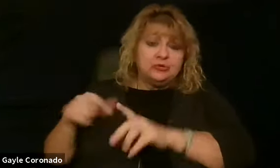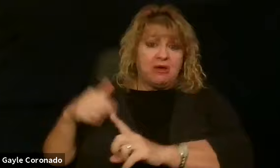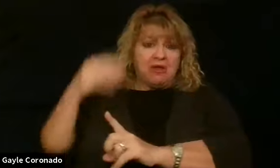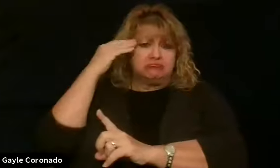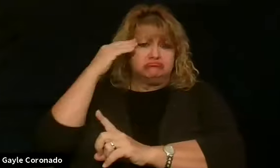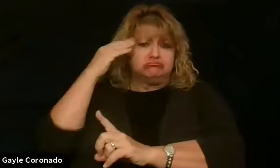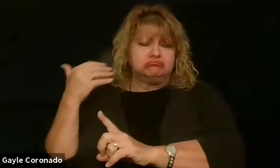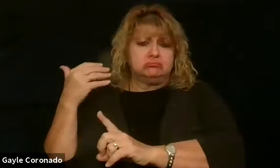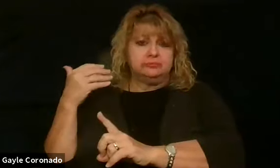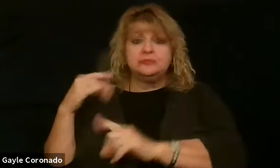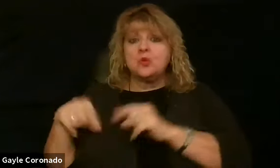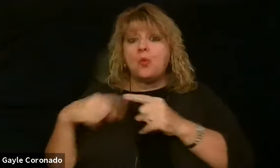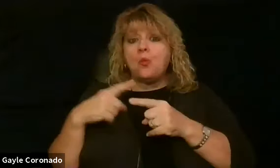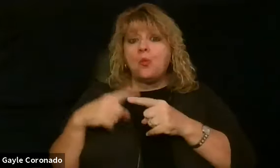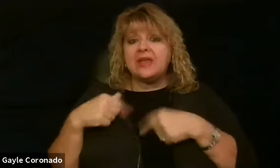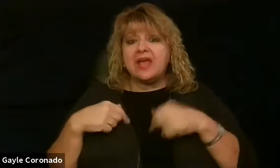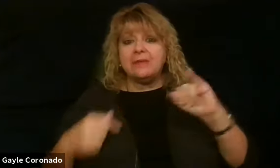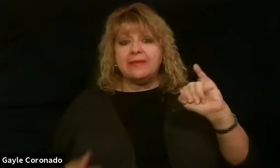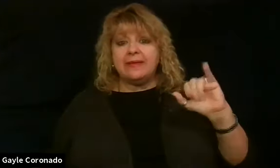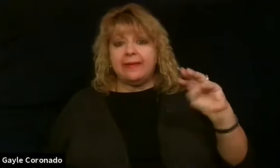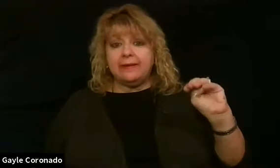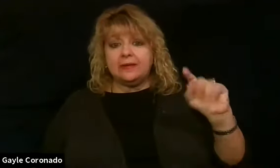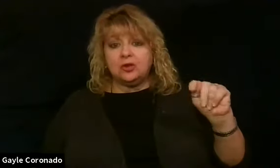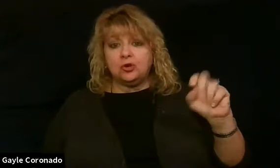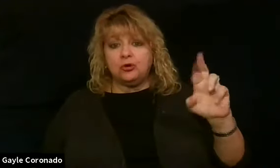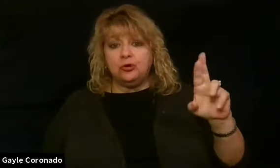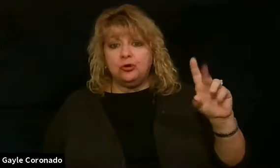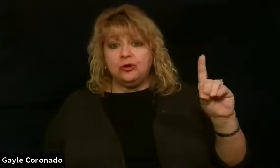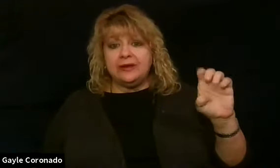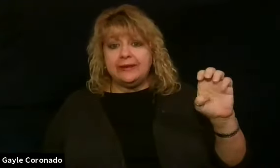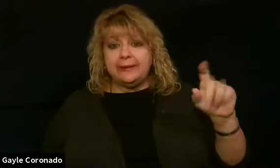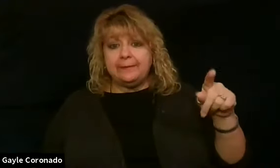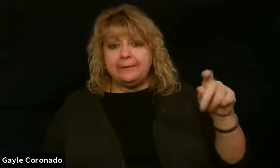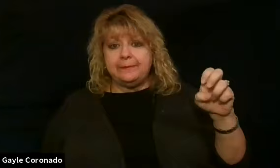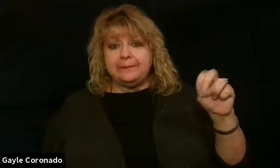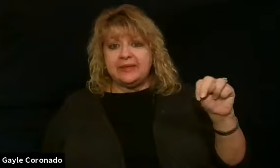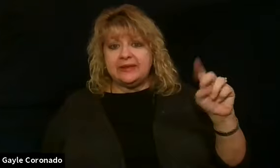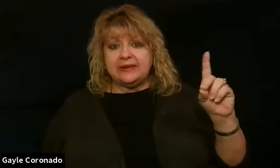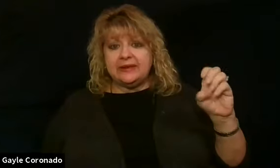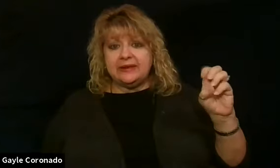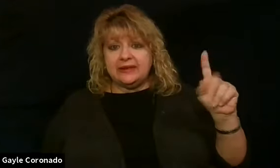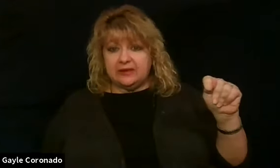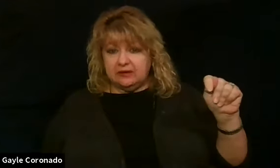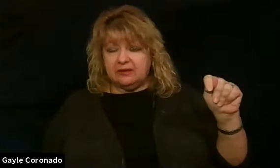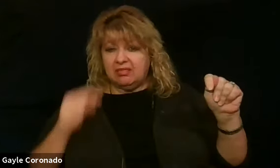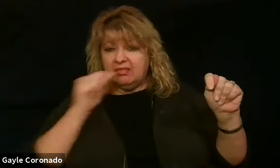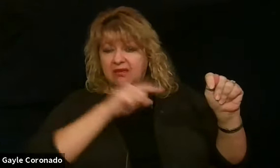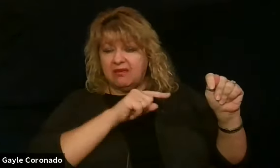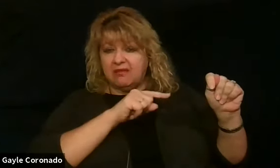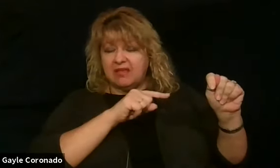when I'm interdependent. Sometimes it's difficult to know what others are asking for.